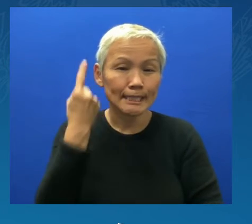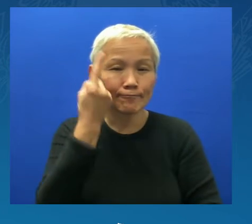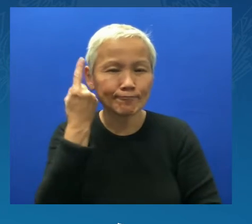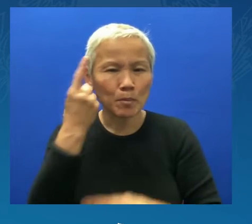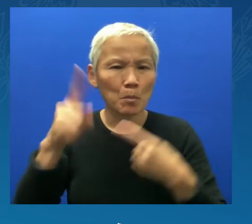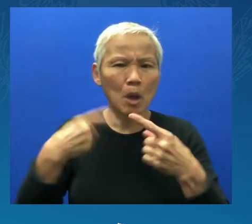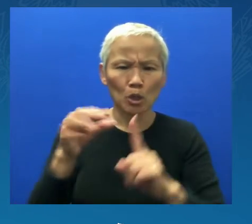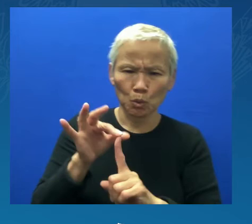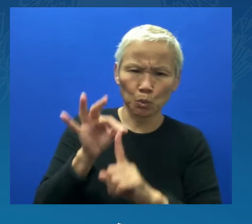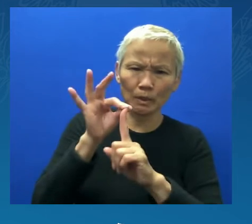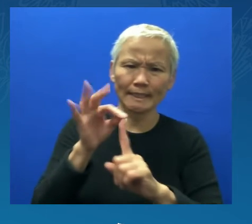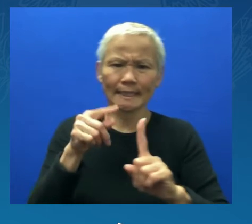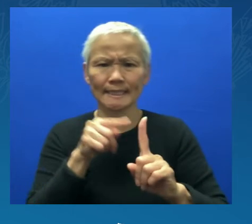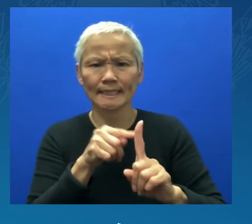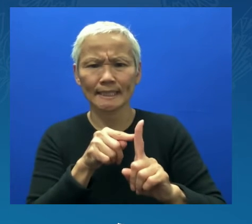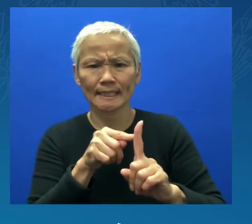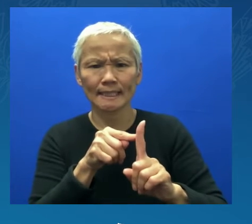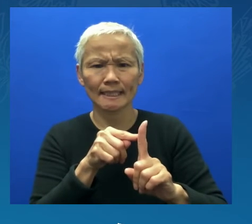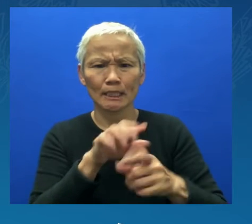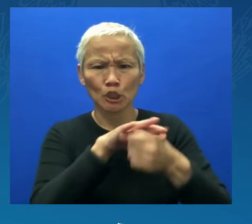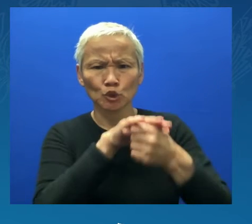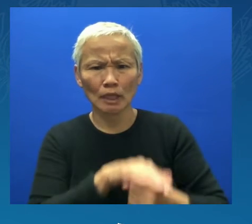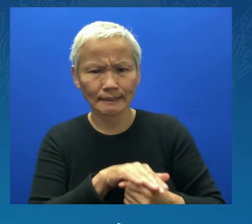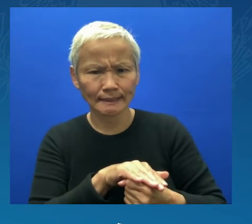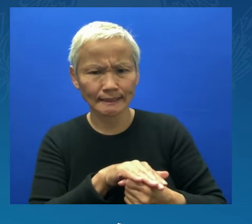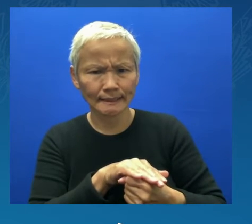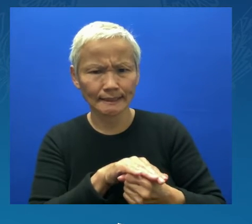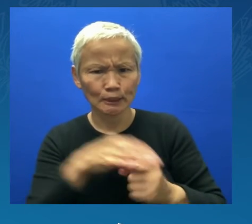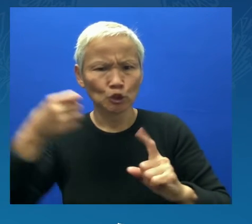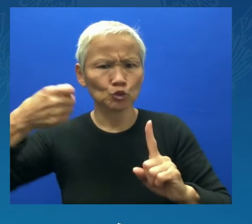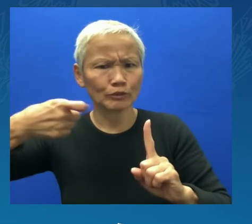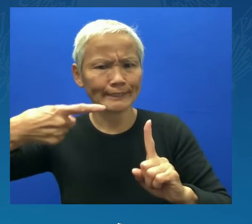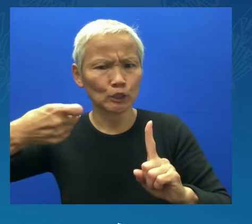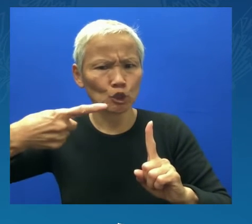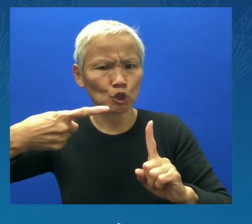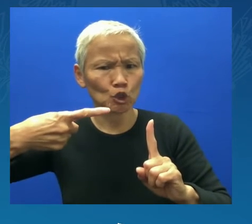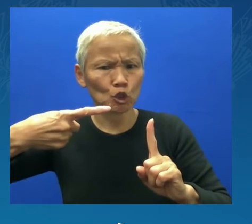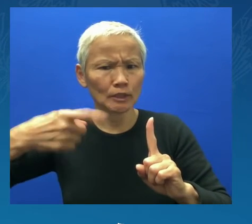that can have an impact on the wellbeing during pregnancy,